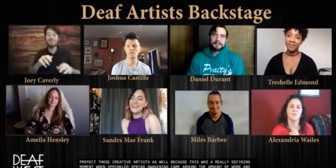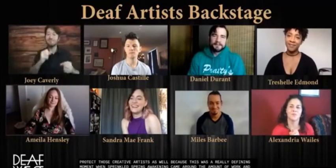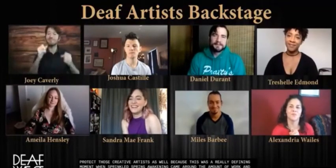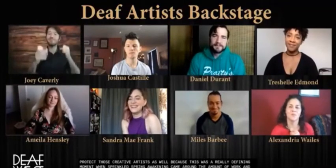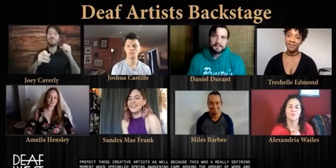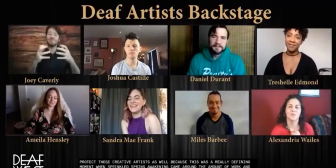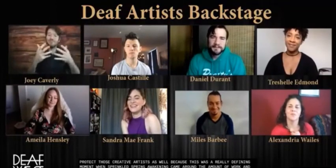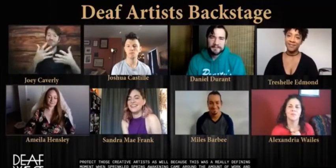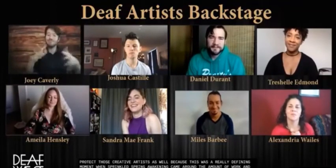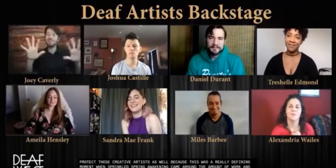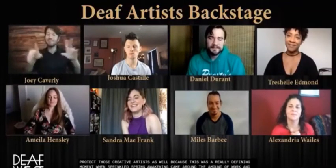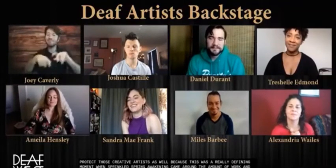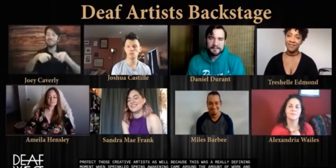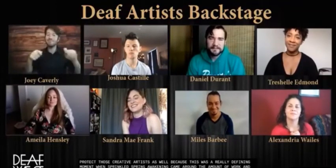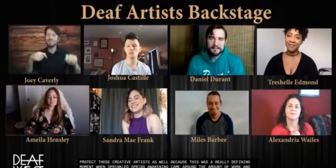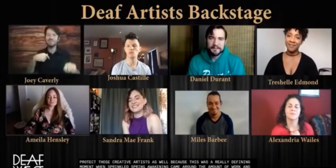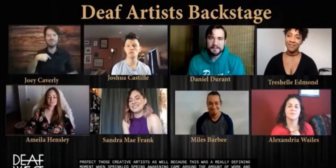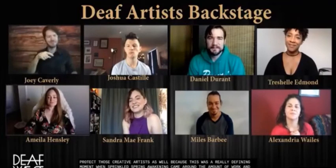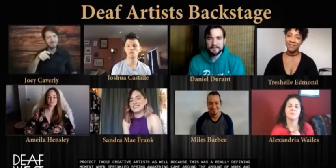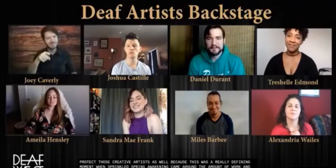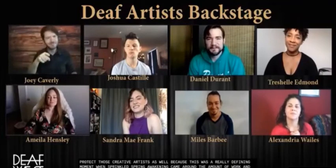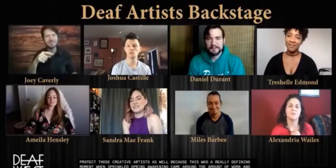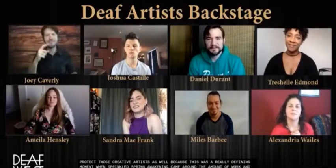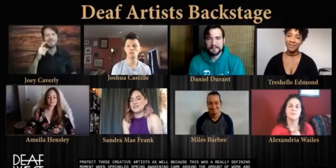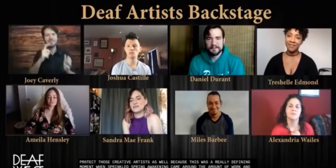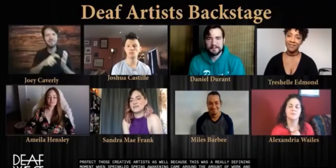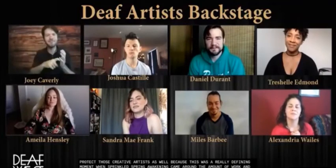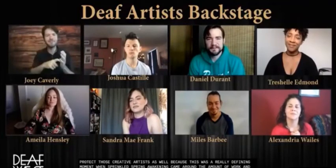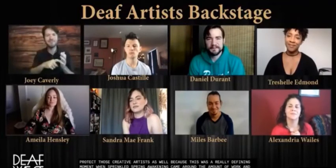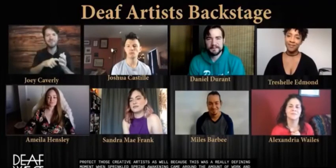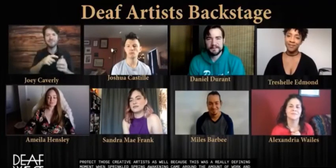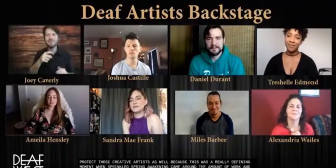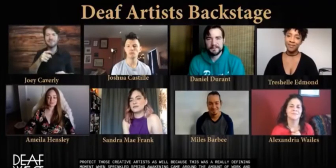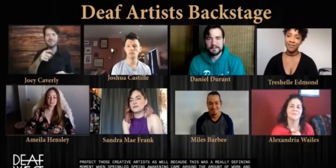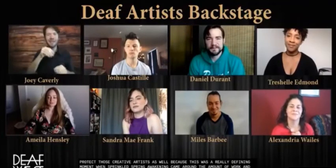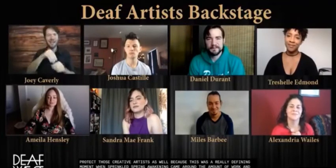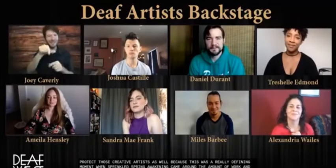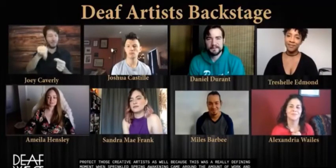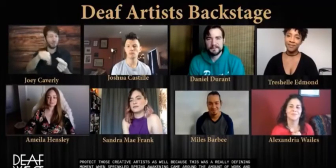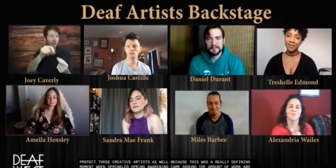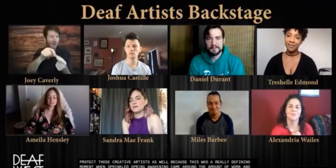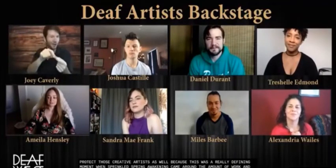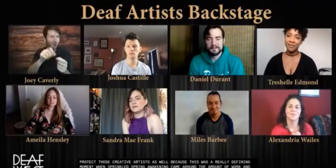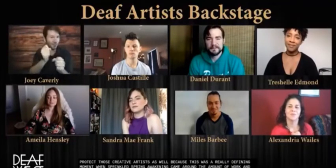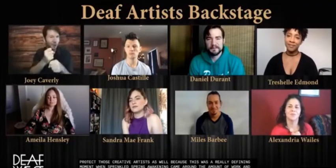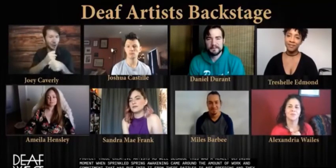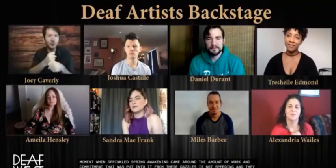At the end of the show “Purple Summer” is a song that wraps up the entire show.